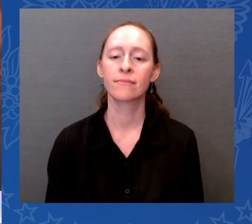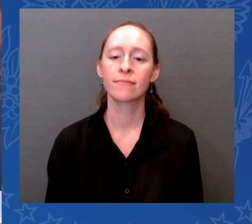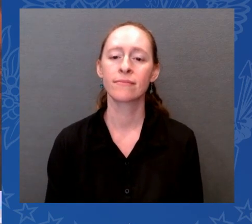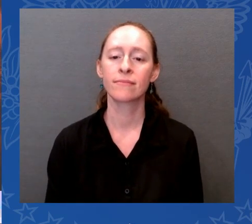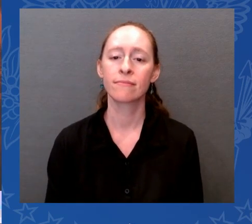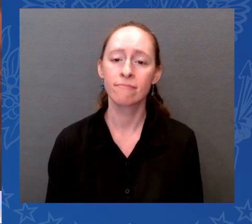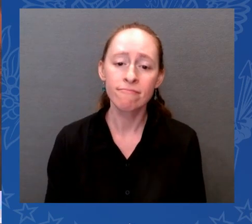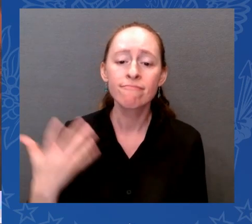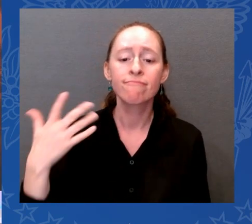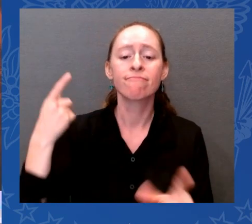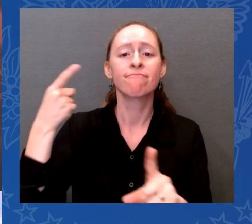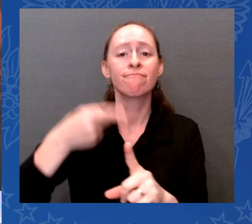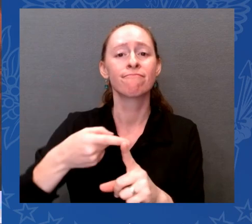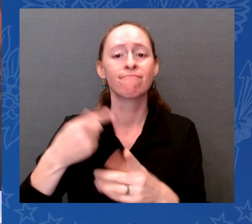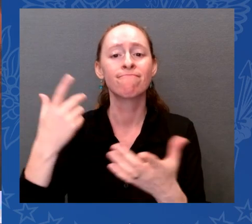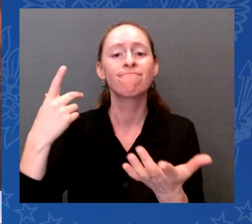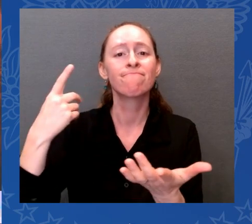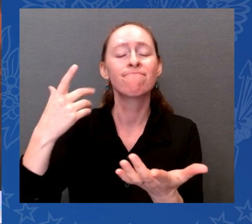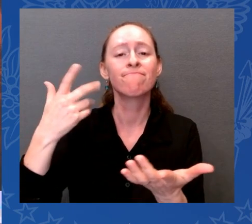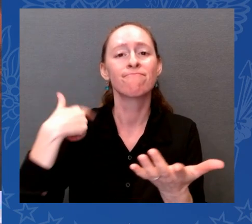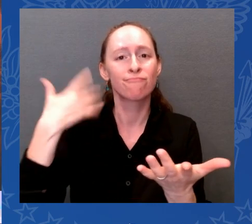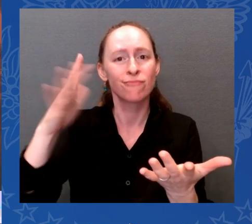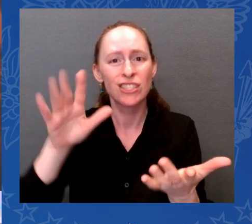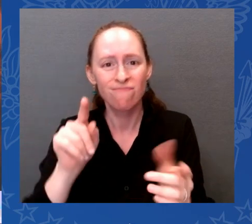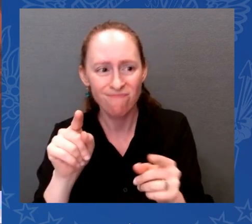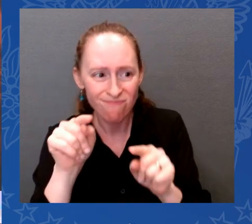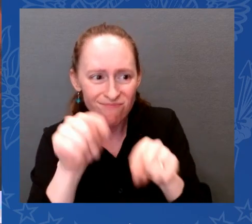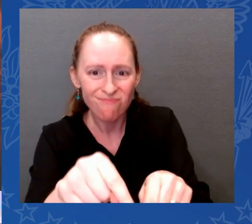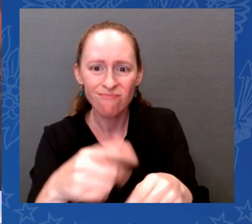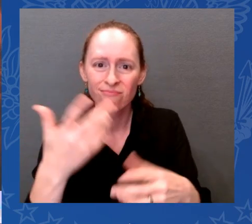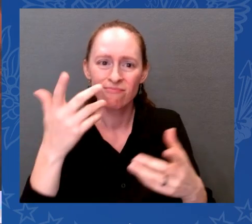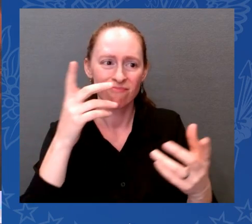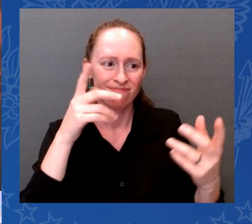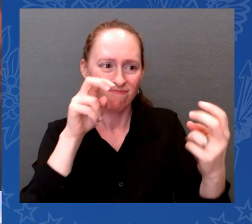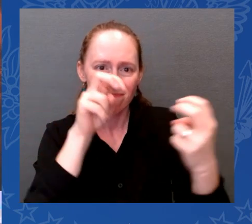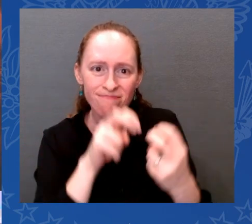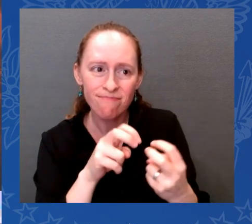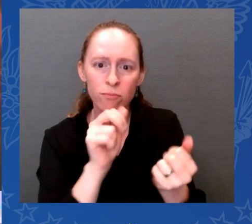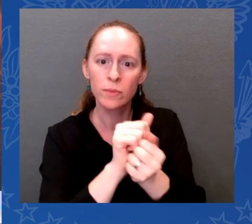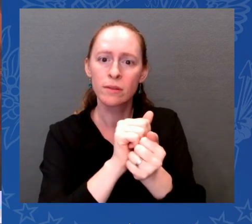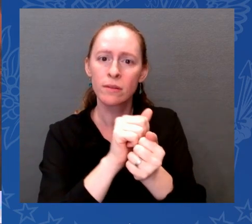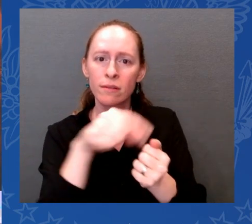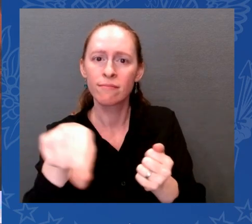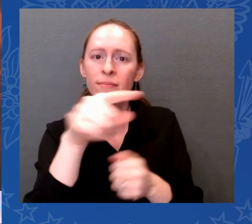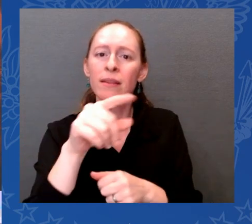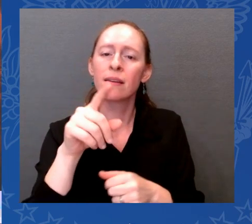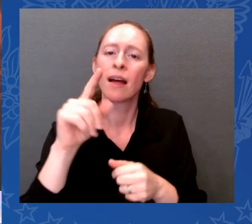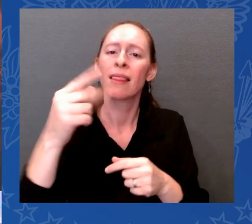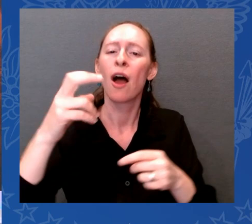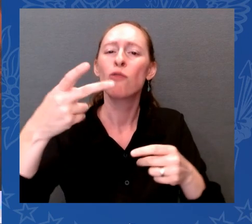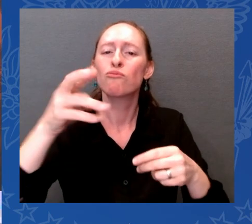into the air conditioning system. Ended up generating this thick, black smoke literally --